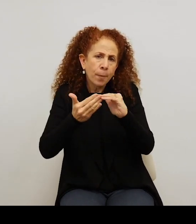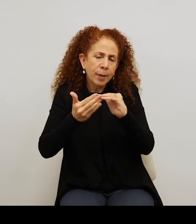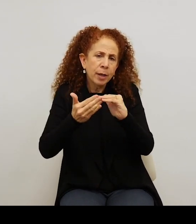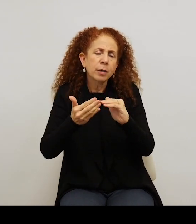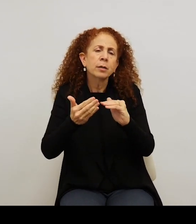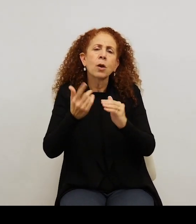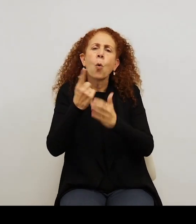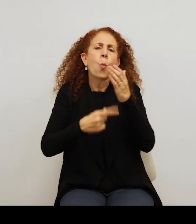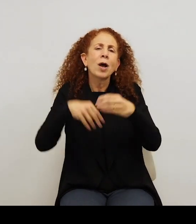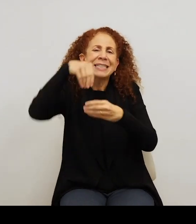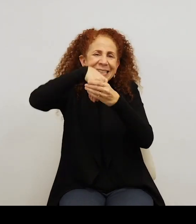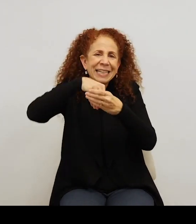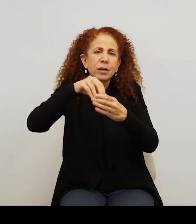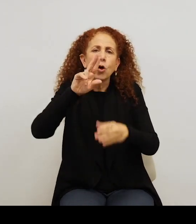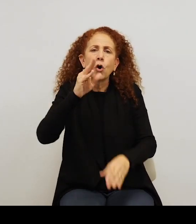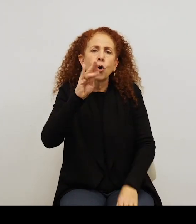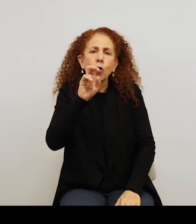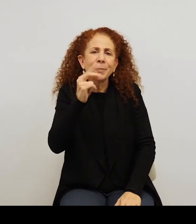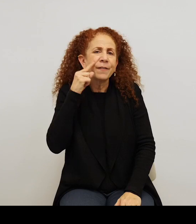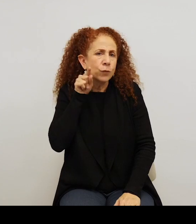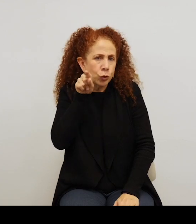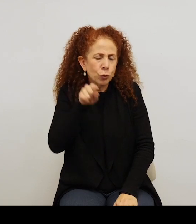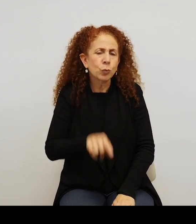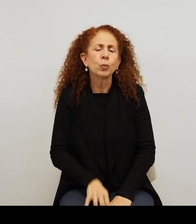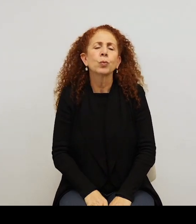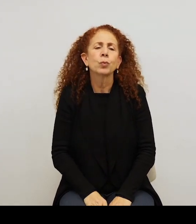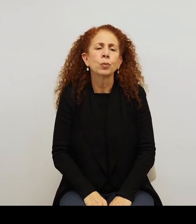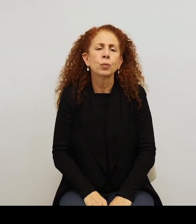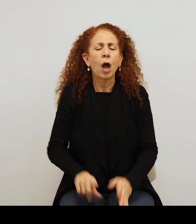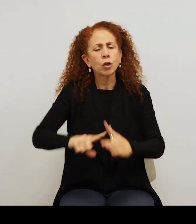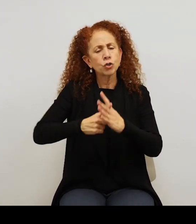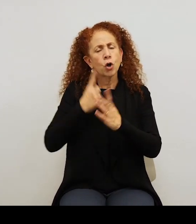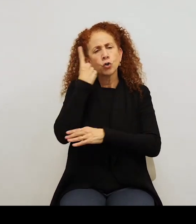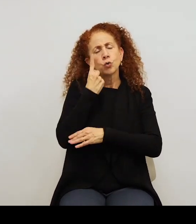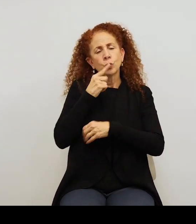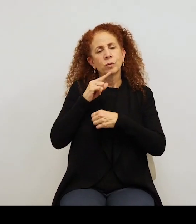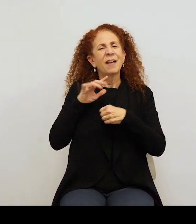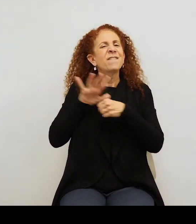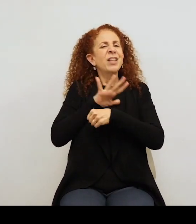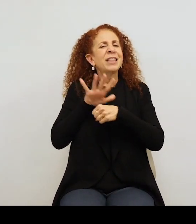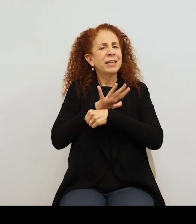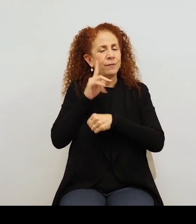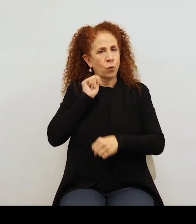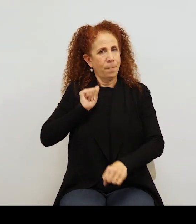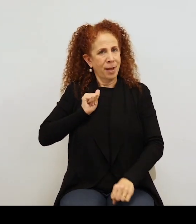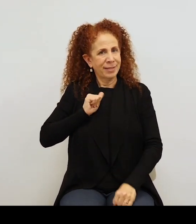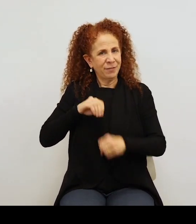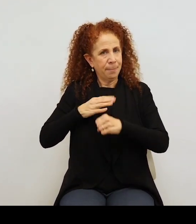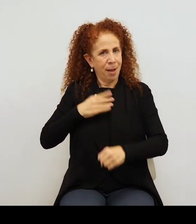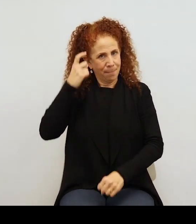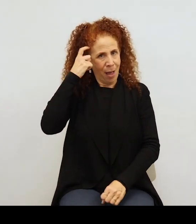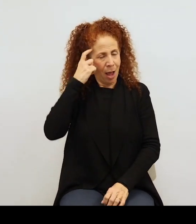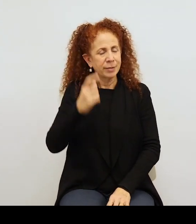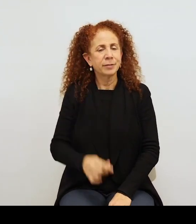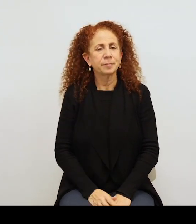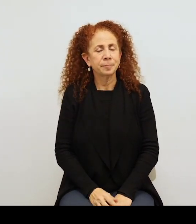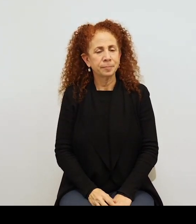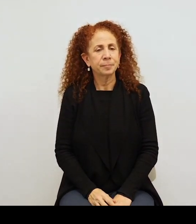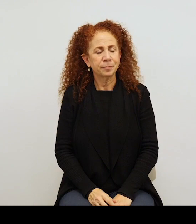contained in that for you. And I started to fill in that in my mind through--